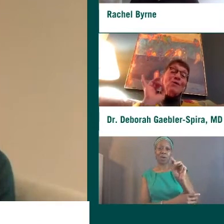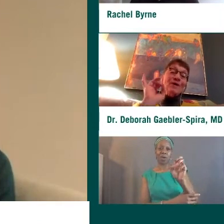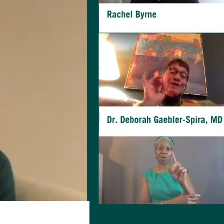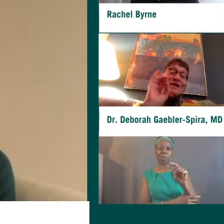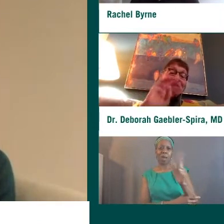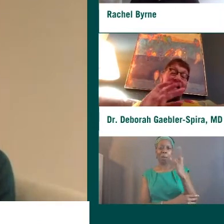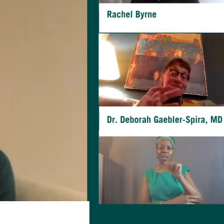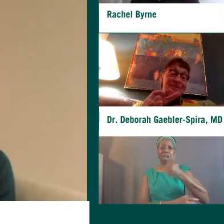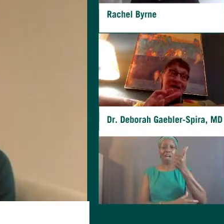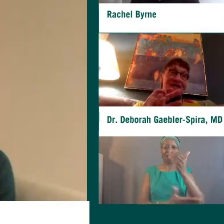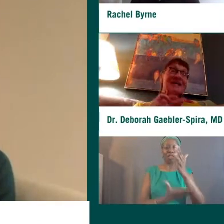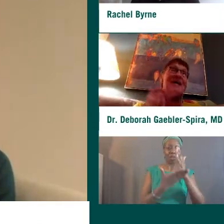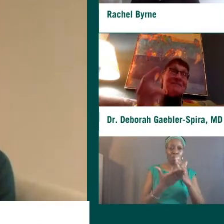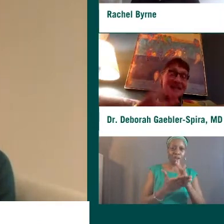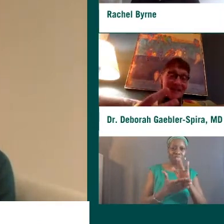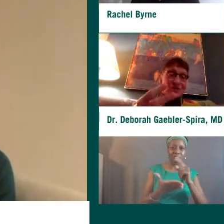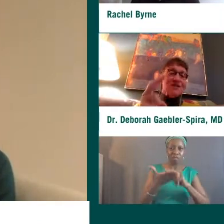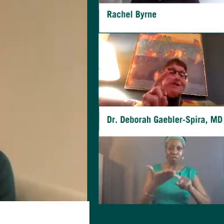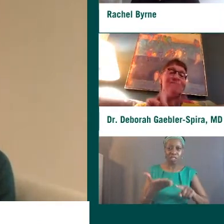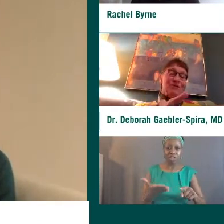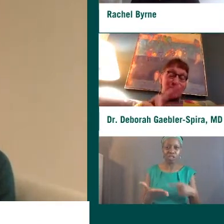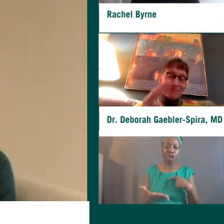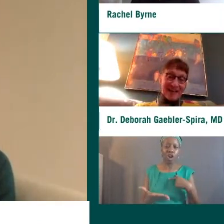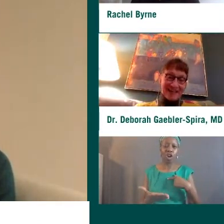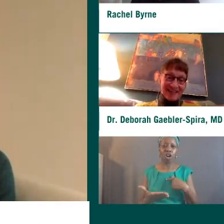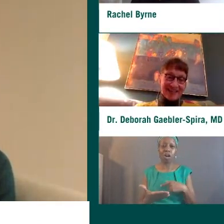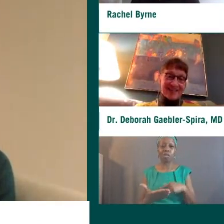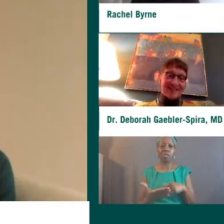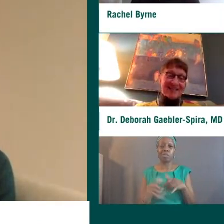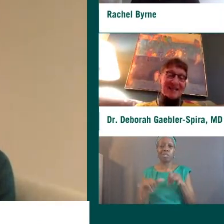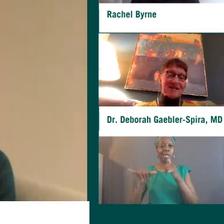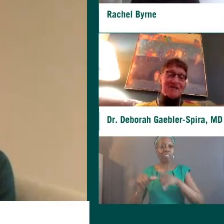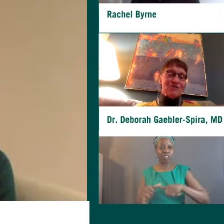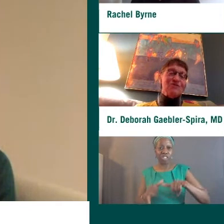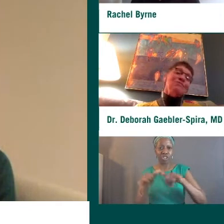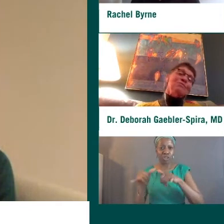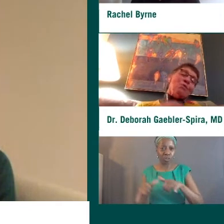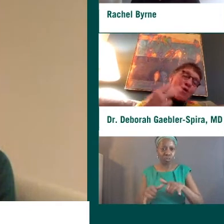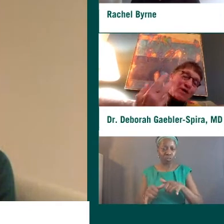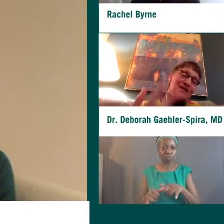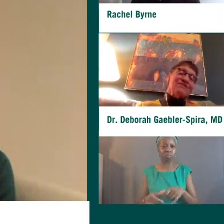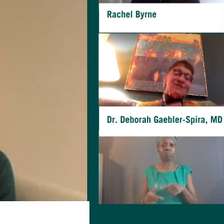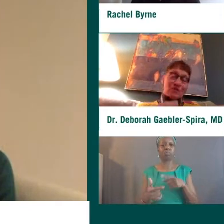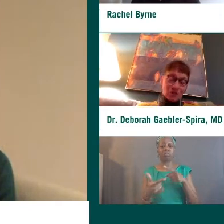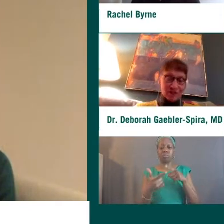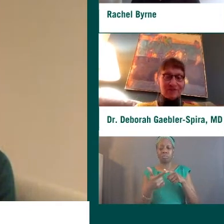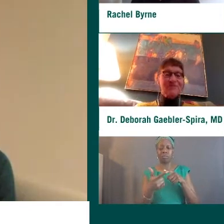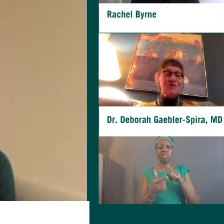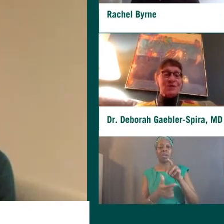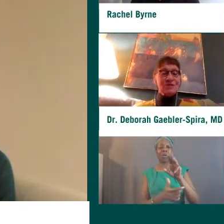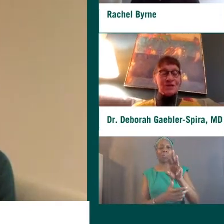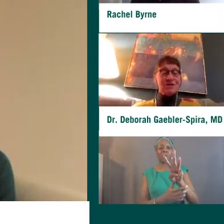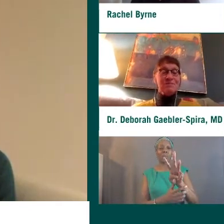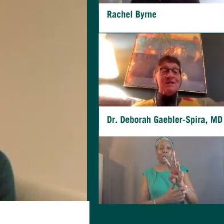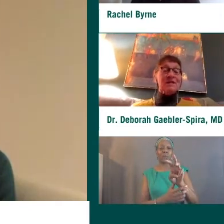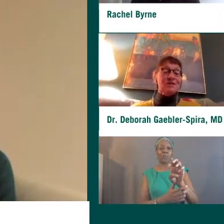or a combination of Lokomat and more conventional physical therapy.